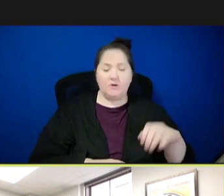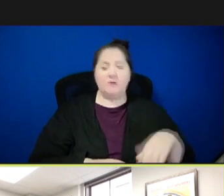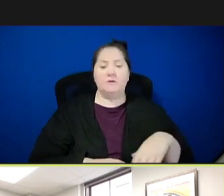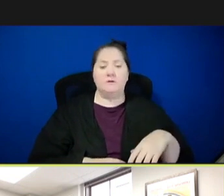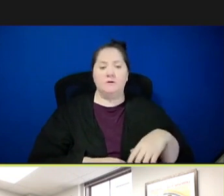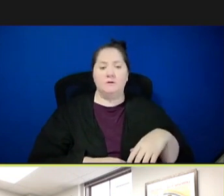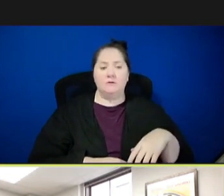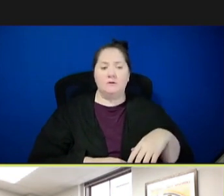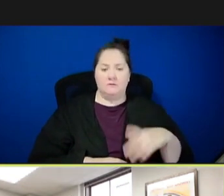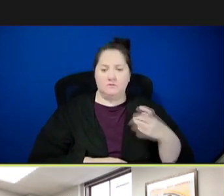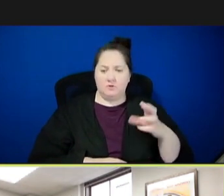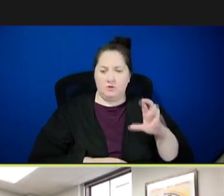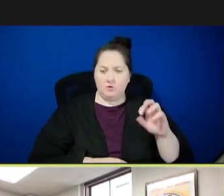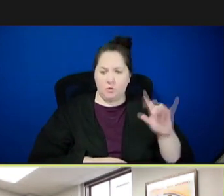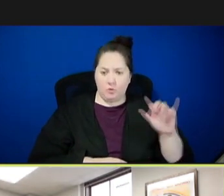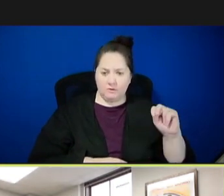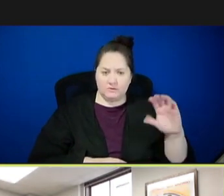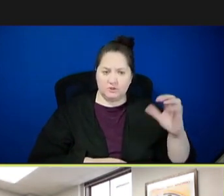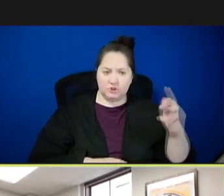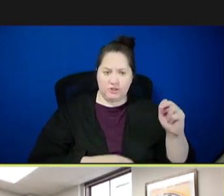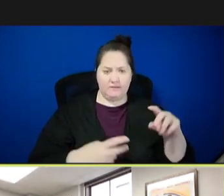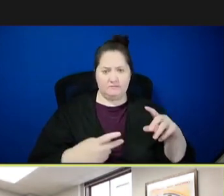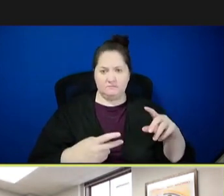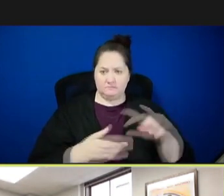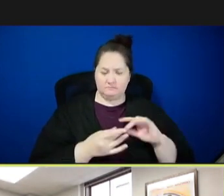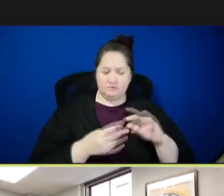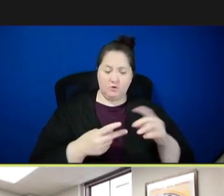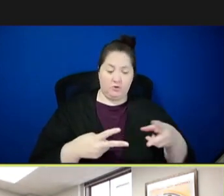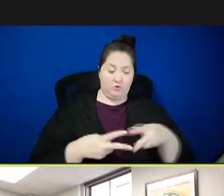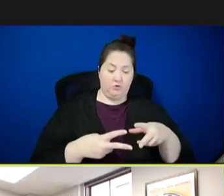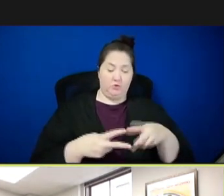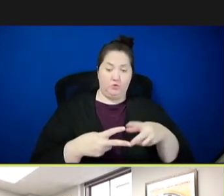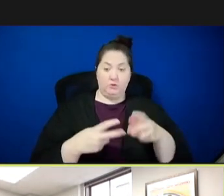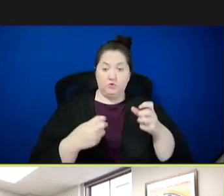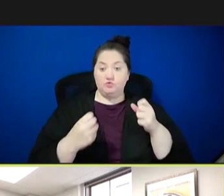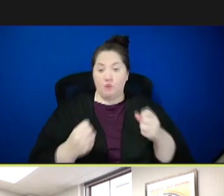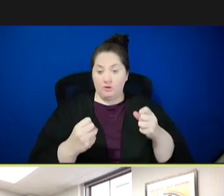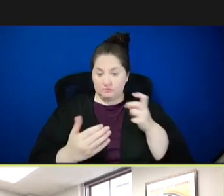probably the two strongest predictors. And when I say access to prenatal care,